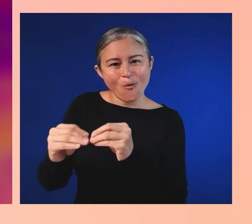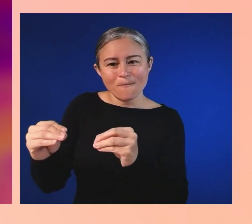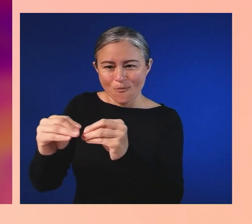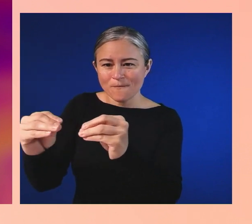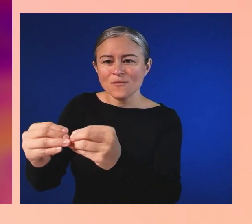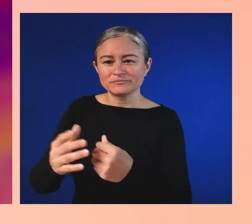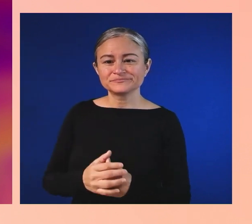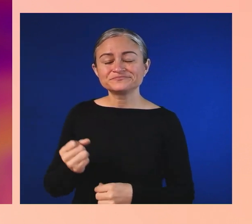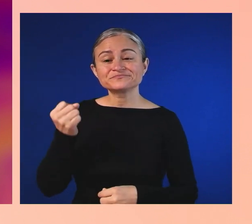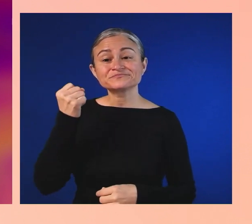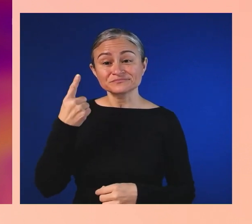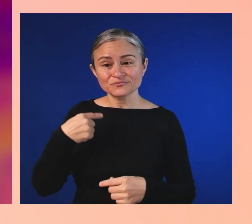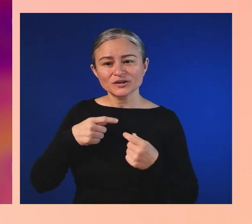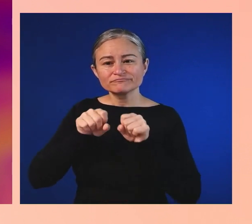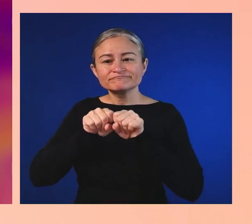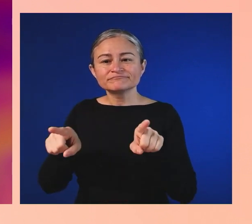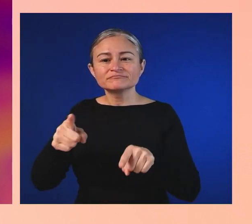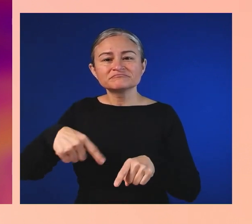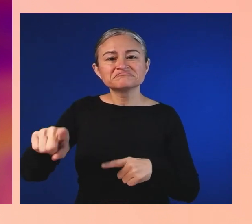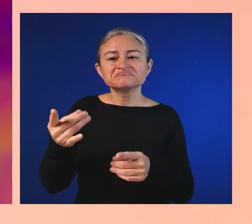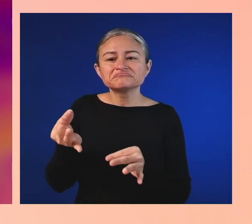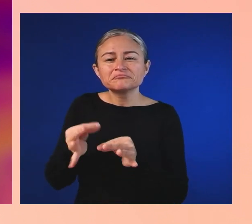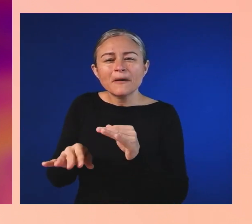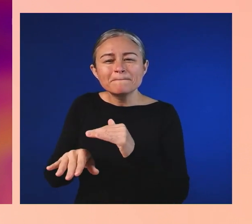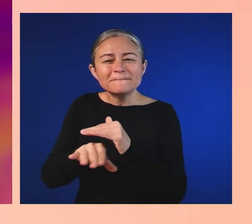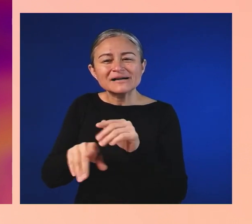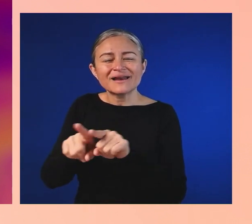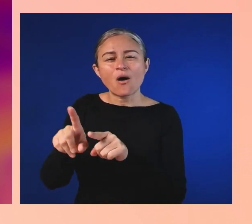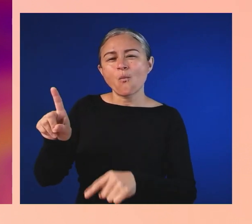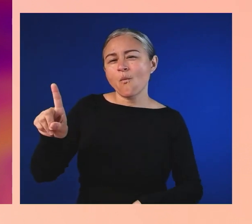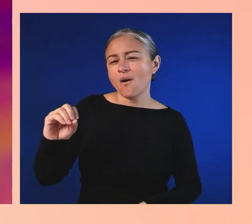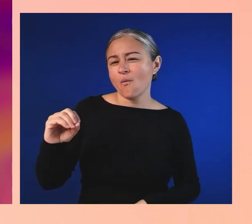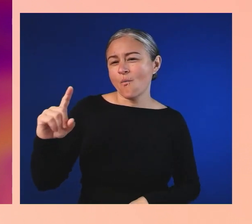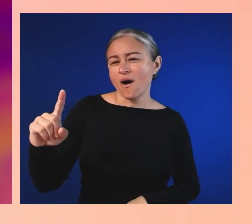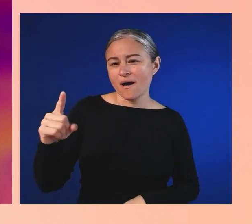because it's such a new and needed topic to be discussed.